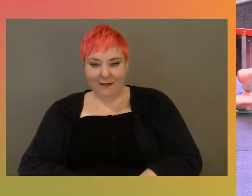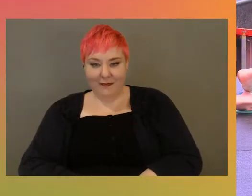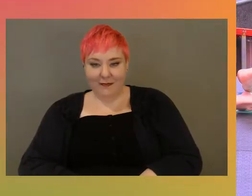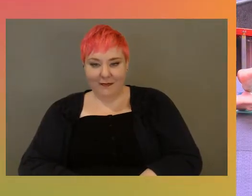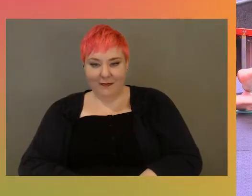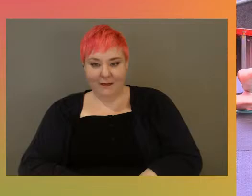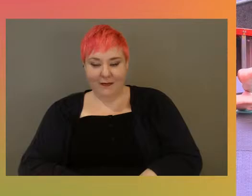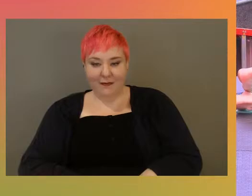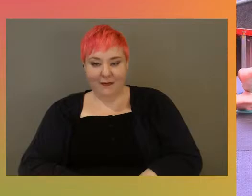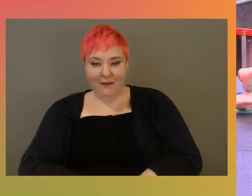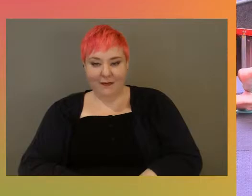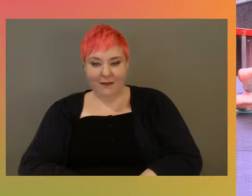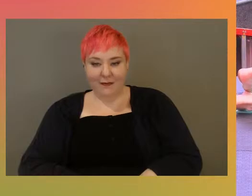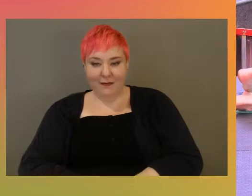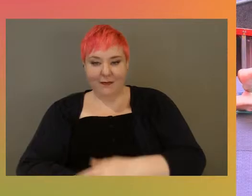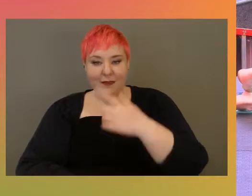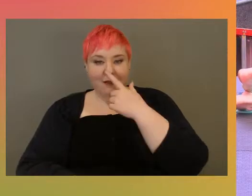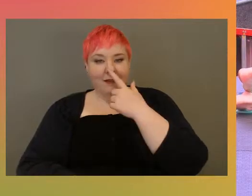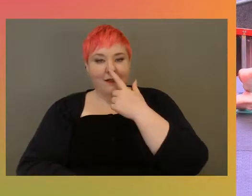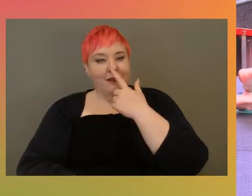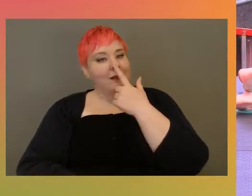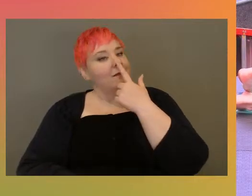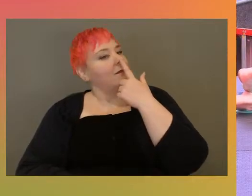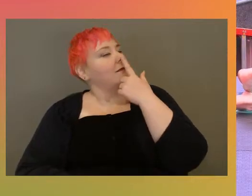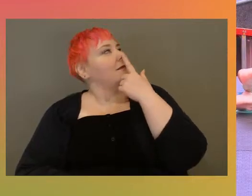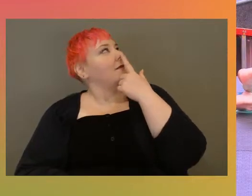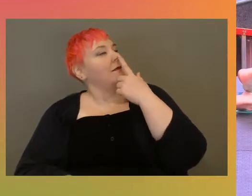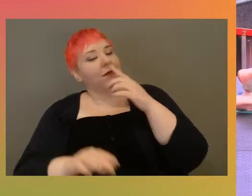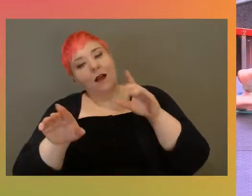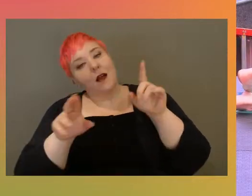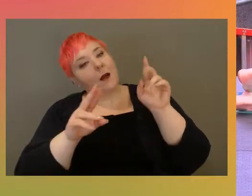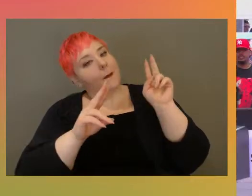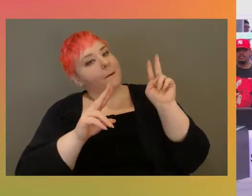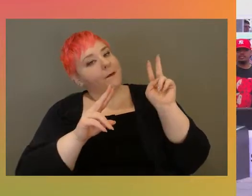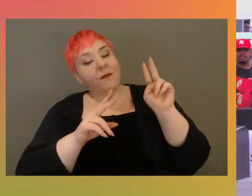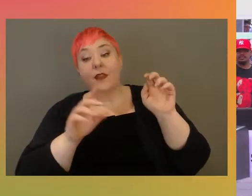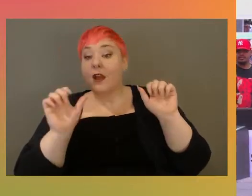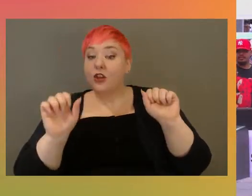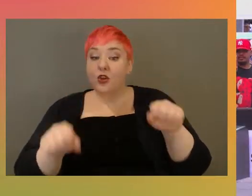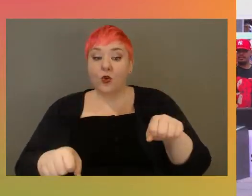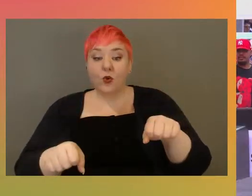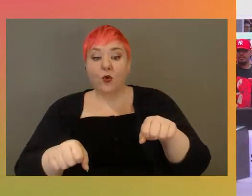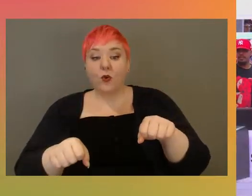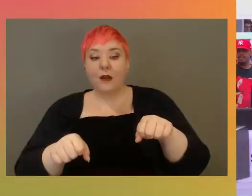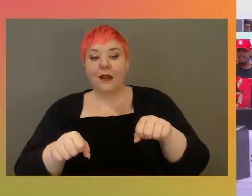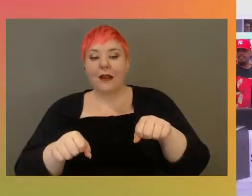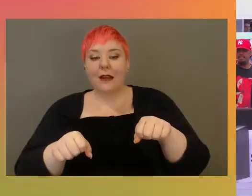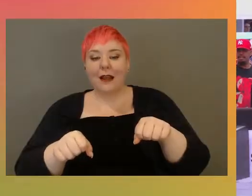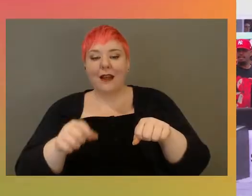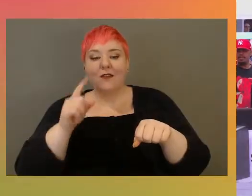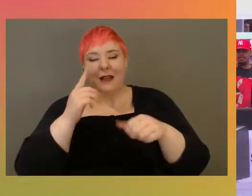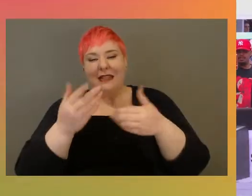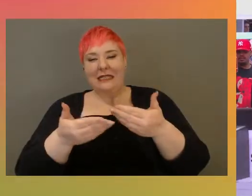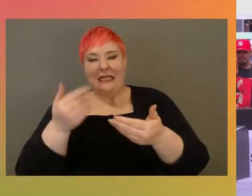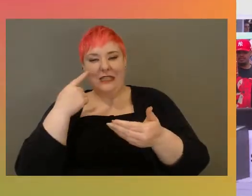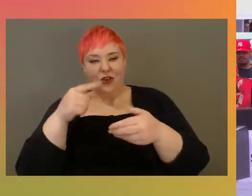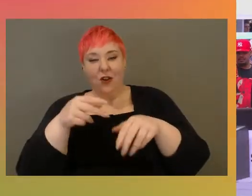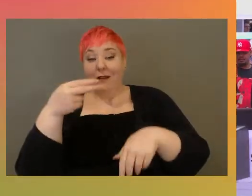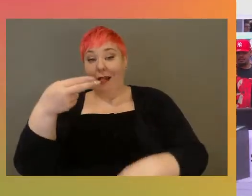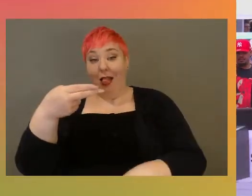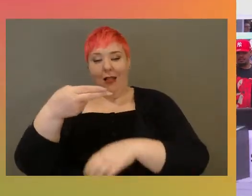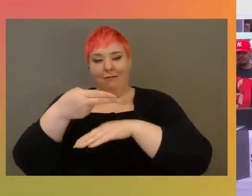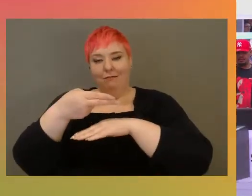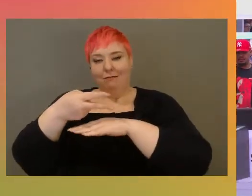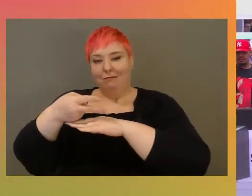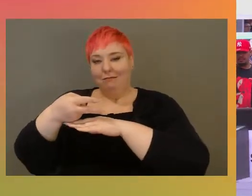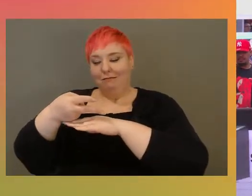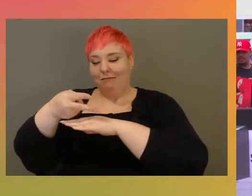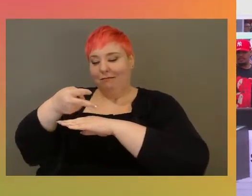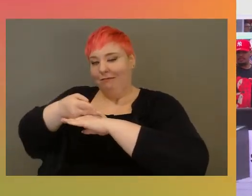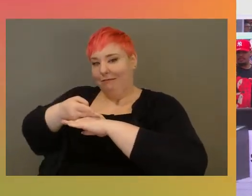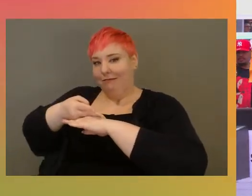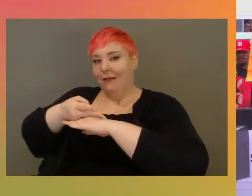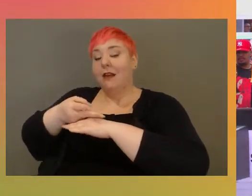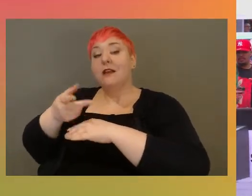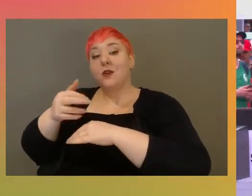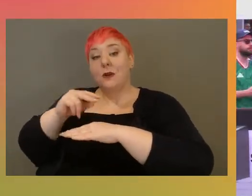WRIST.